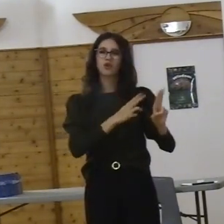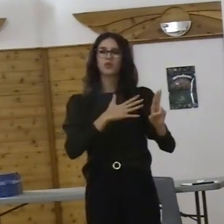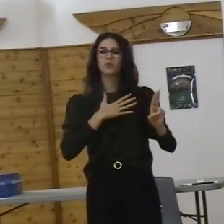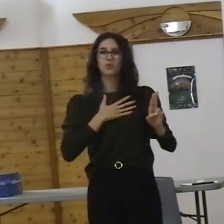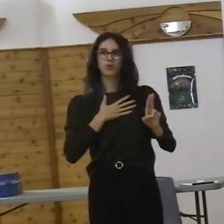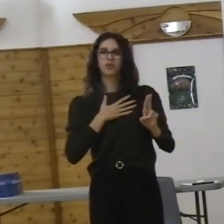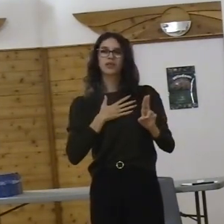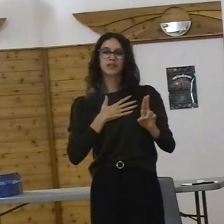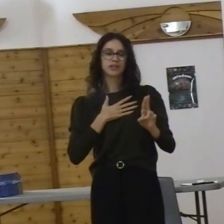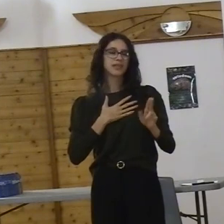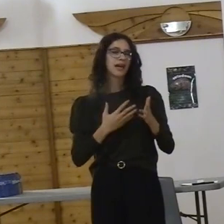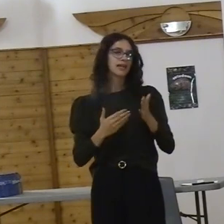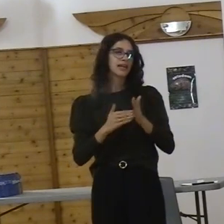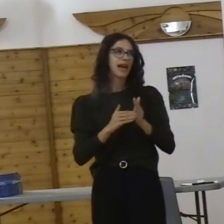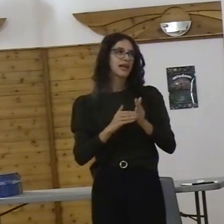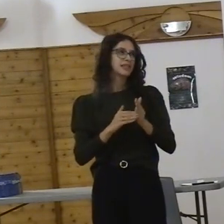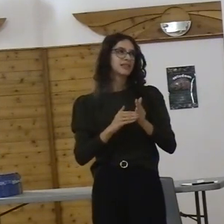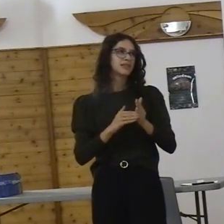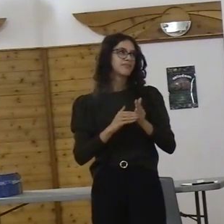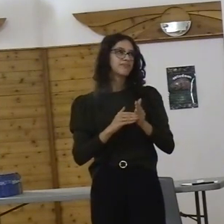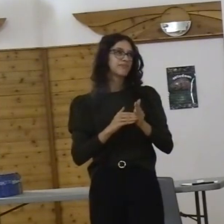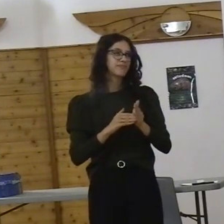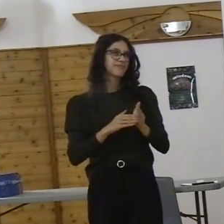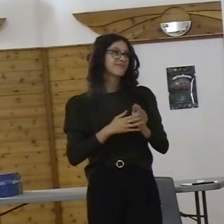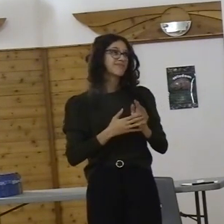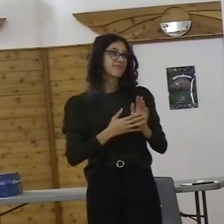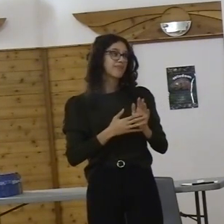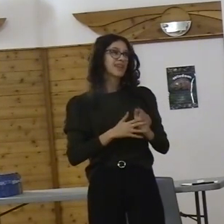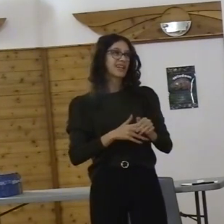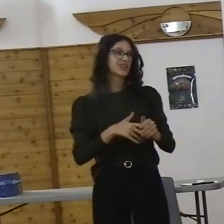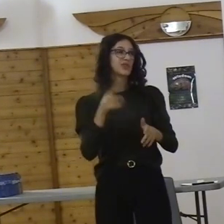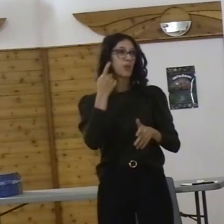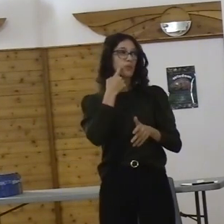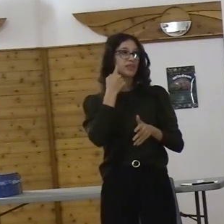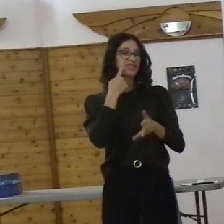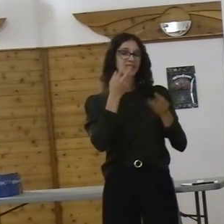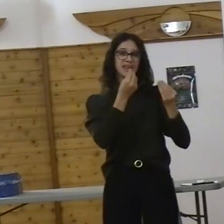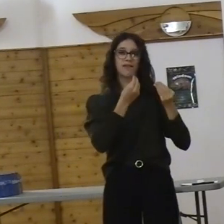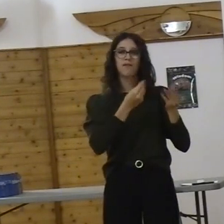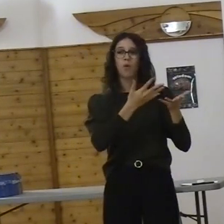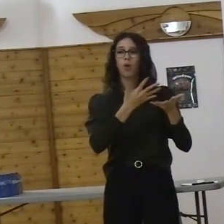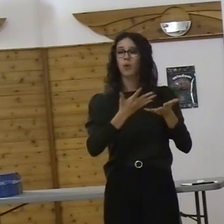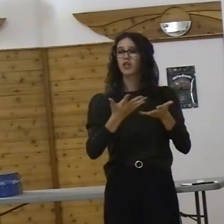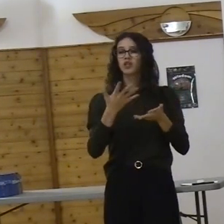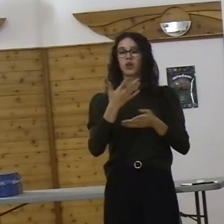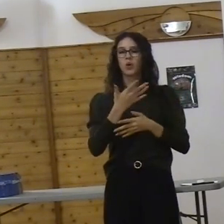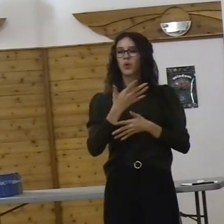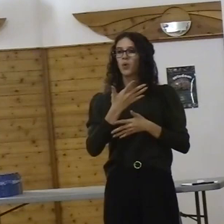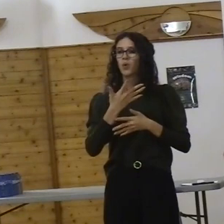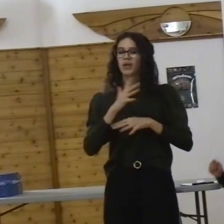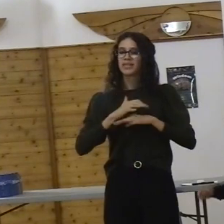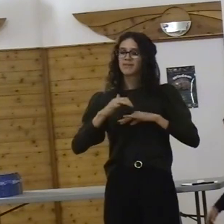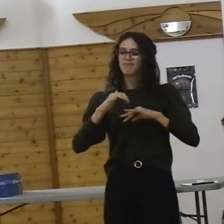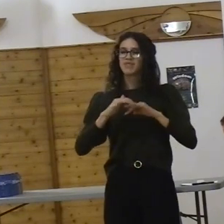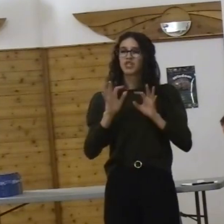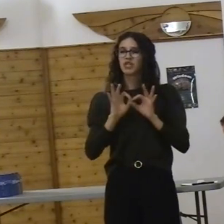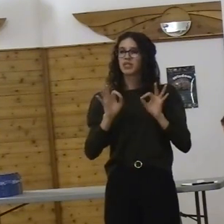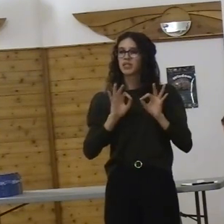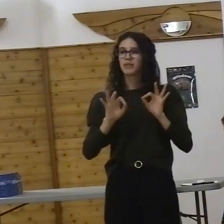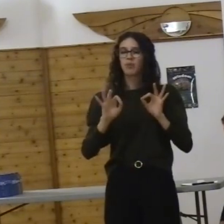again the message I sent you when you speak the language of victory in a place I've never been to before